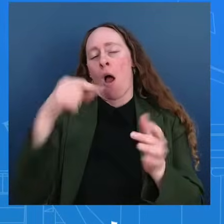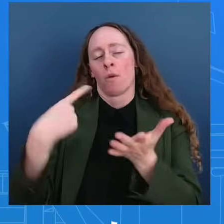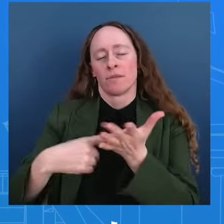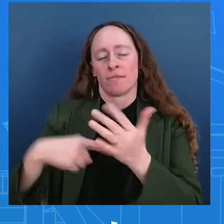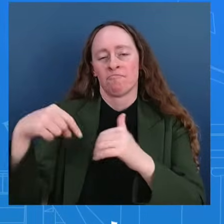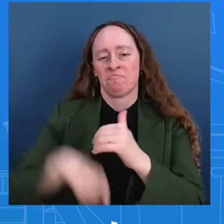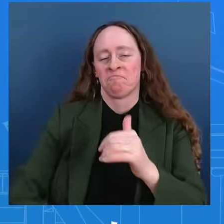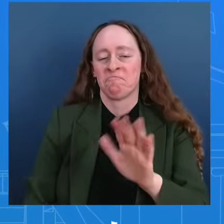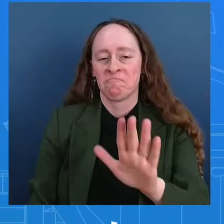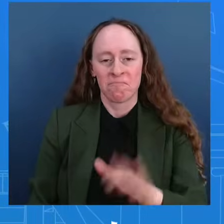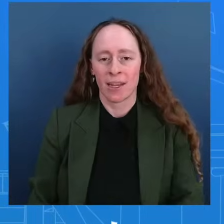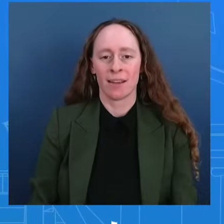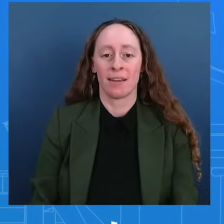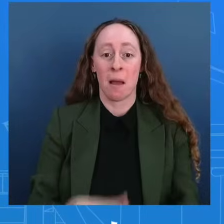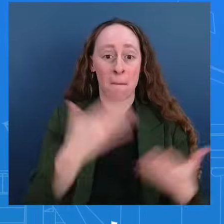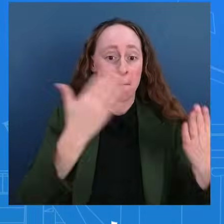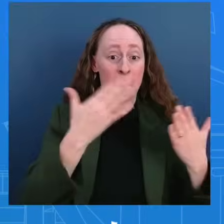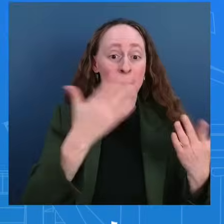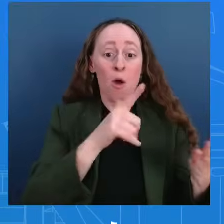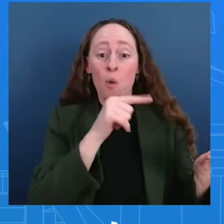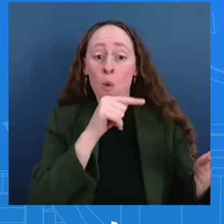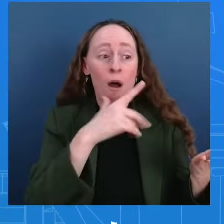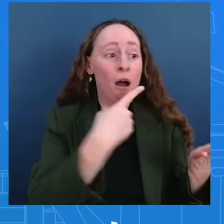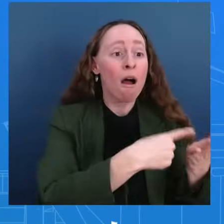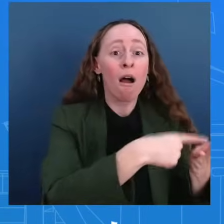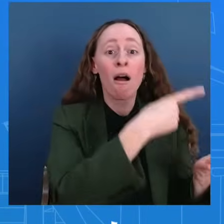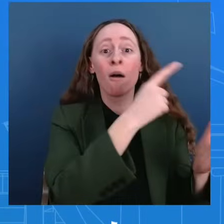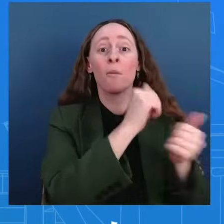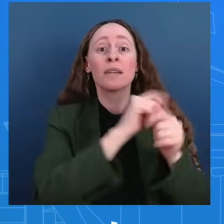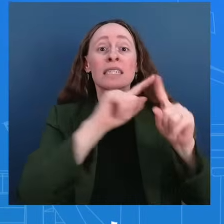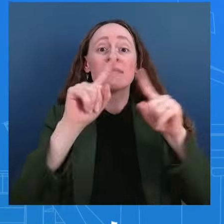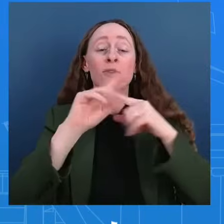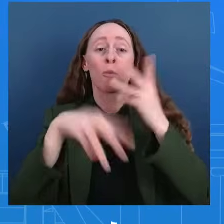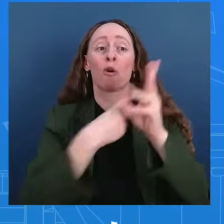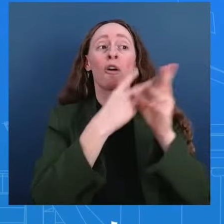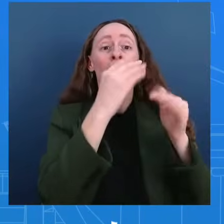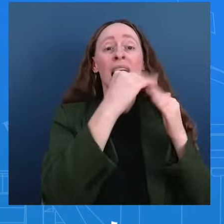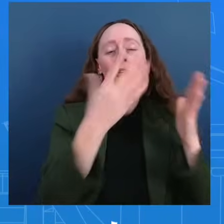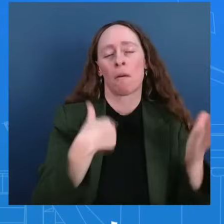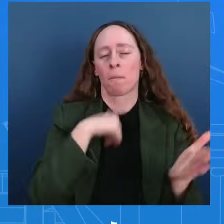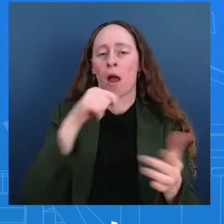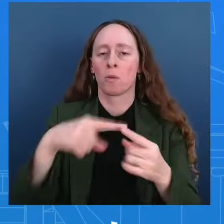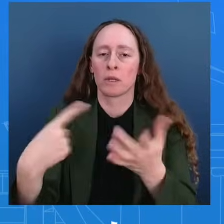those specifics from here at all. The Press: Does the White House have any evidence that that could be true? Ms. Jean-Pierre: I don’t -- I think I’ve answered this question before.